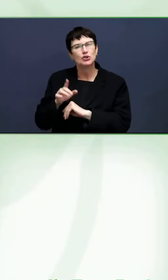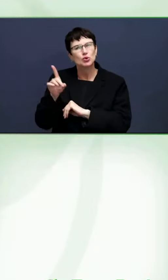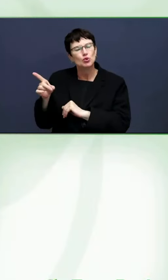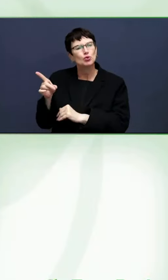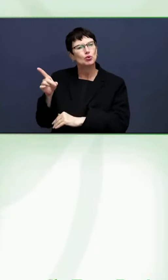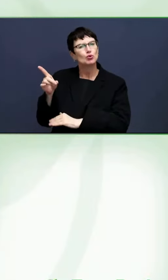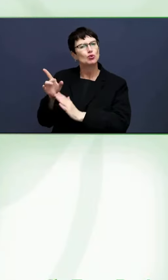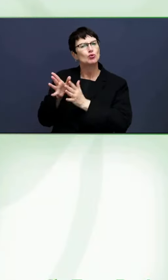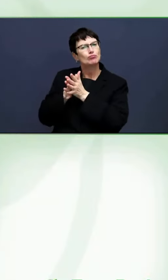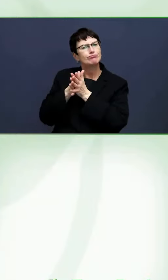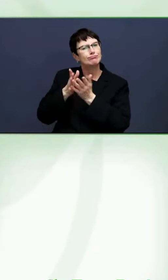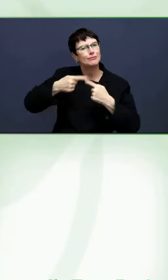It's everyone else.